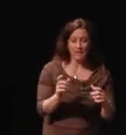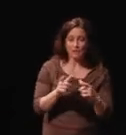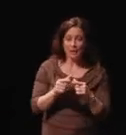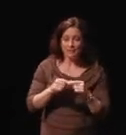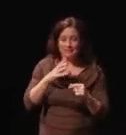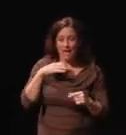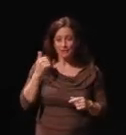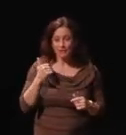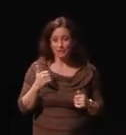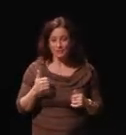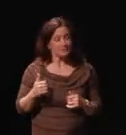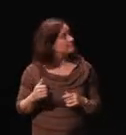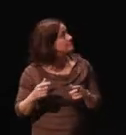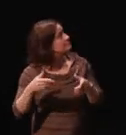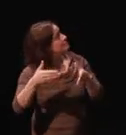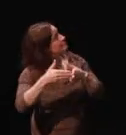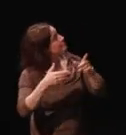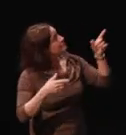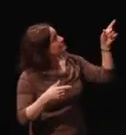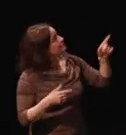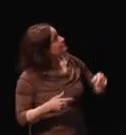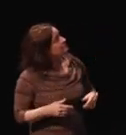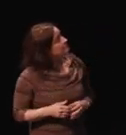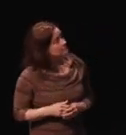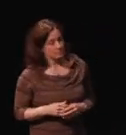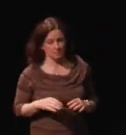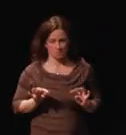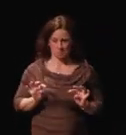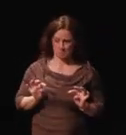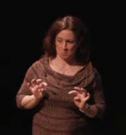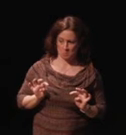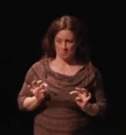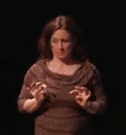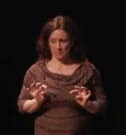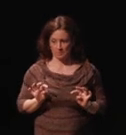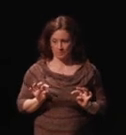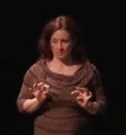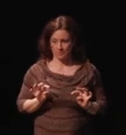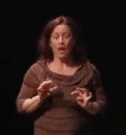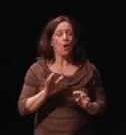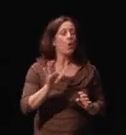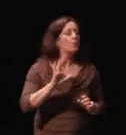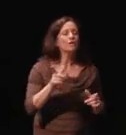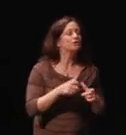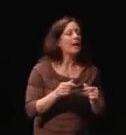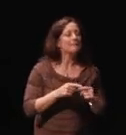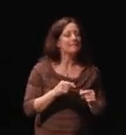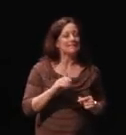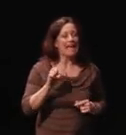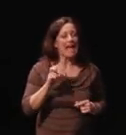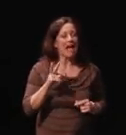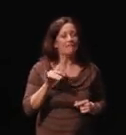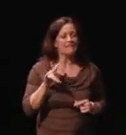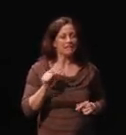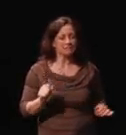guy in the corner, quite a rare color picture.